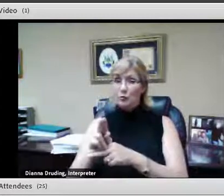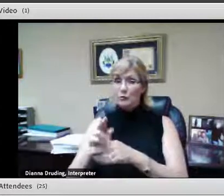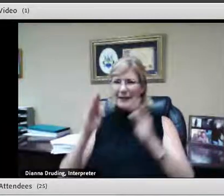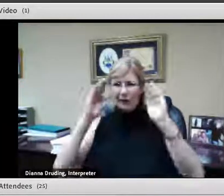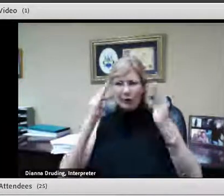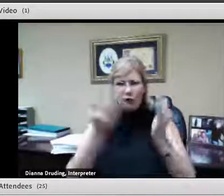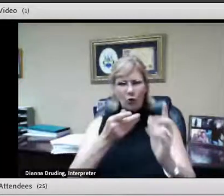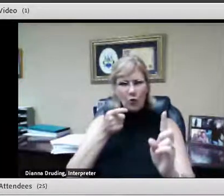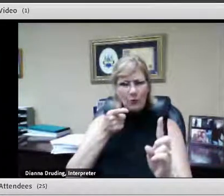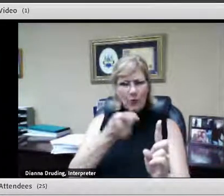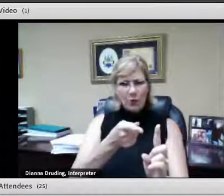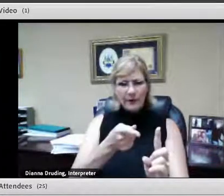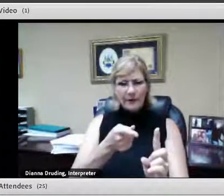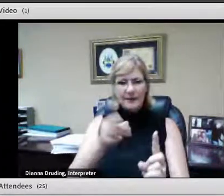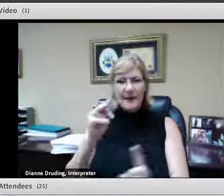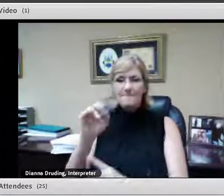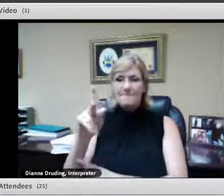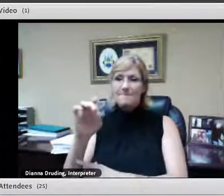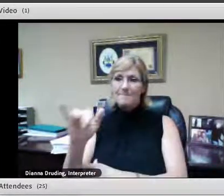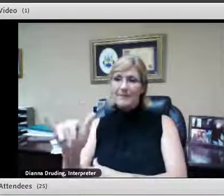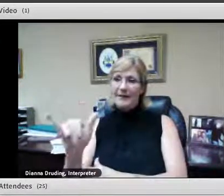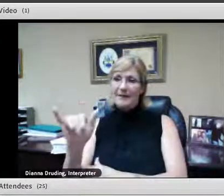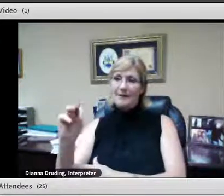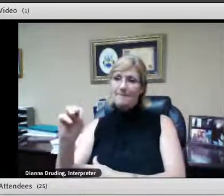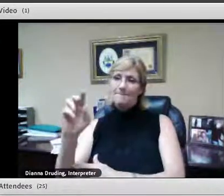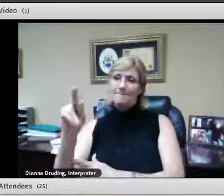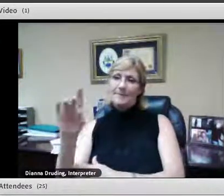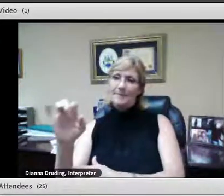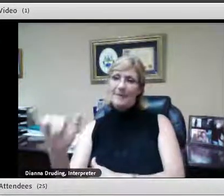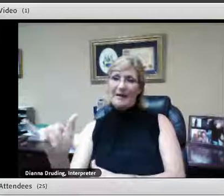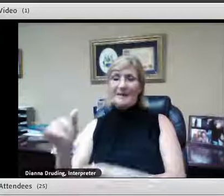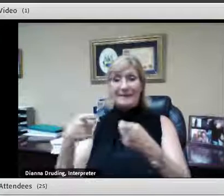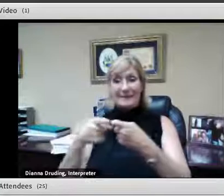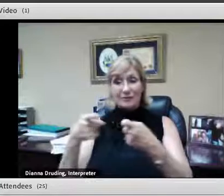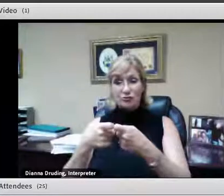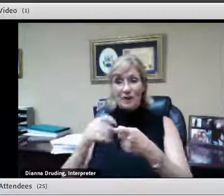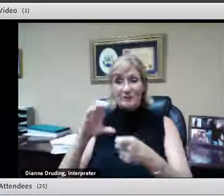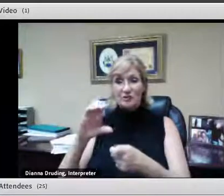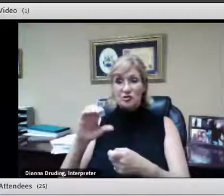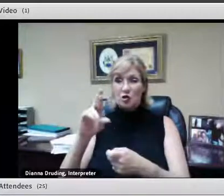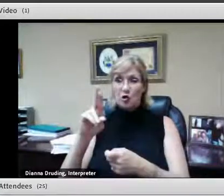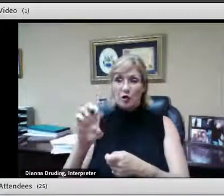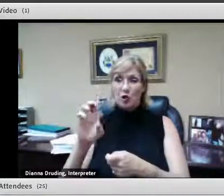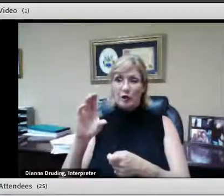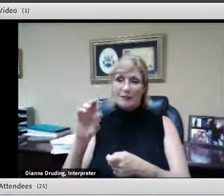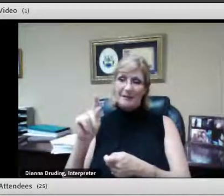And Makey Makey is an electronic circuit board. Actually, Hilary does a good job explaining this, so I'm going to let her do that.